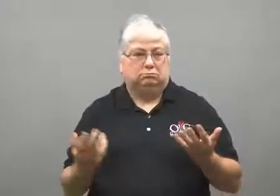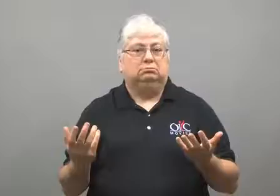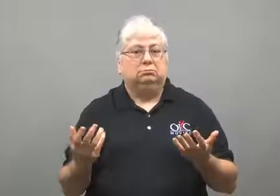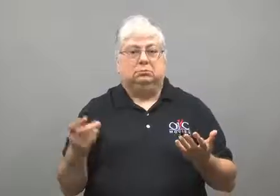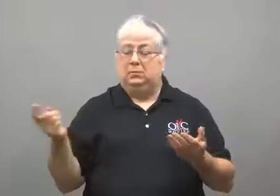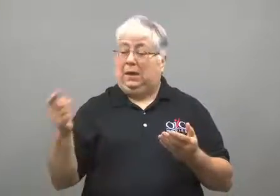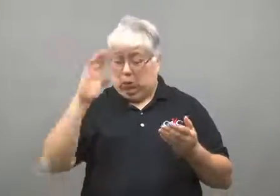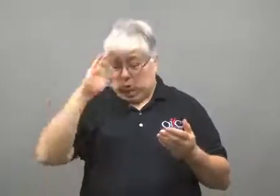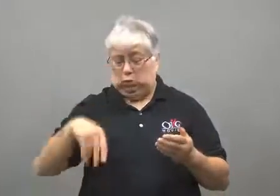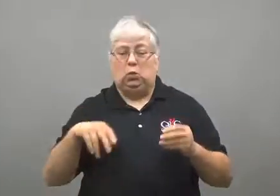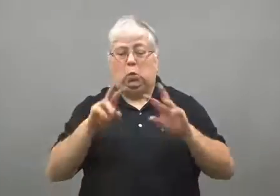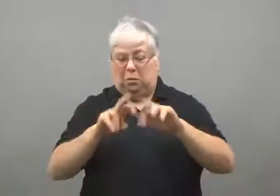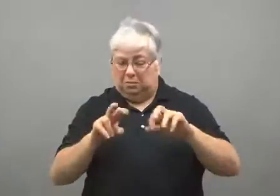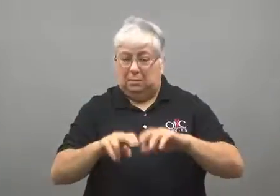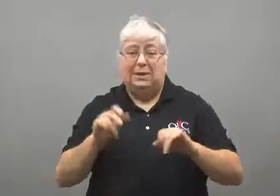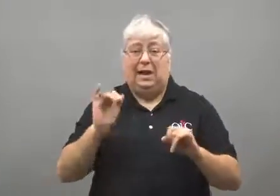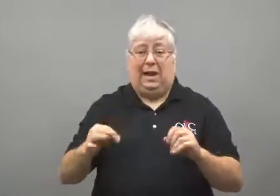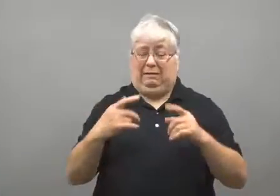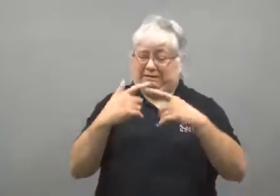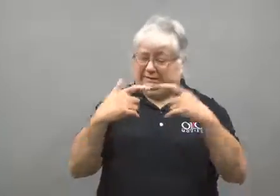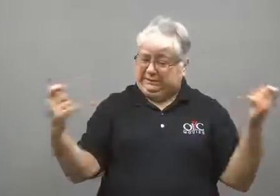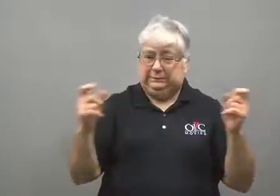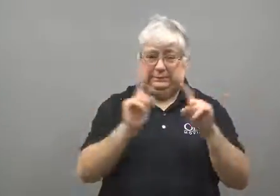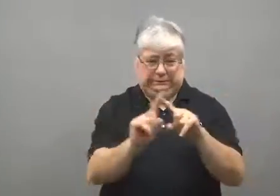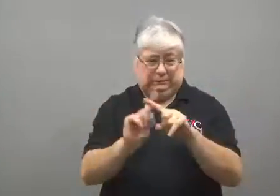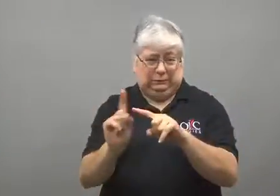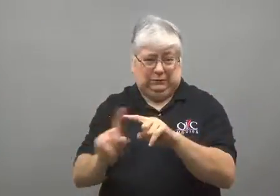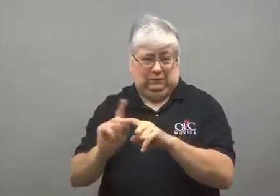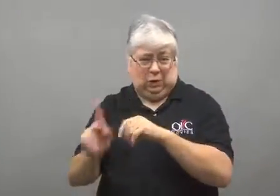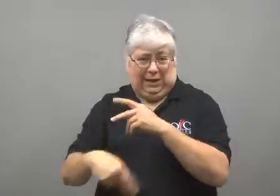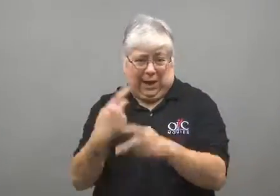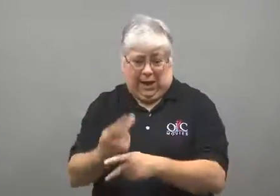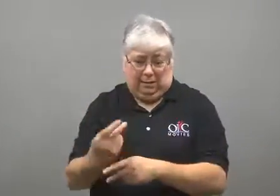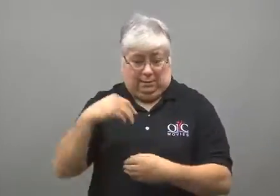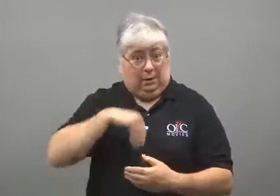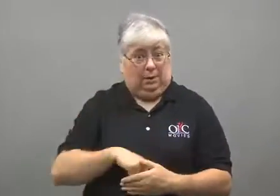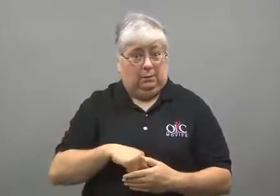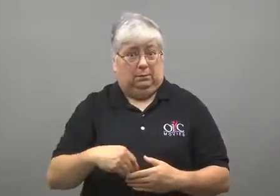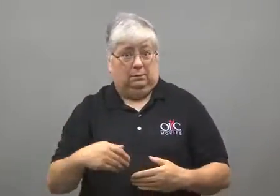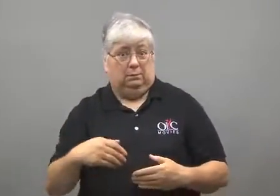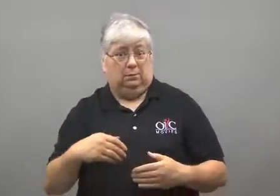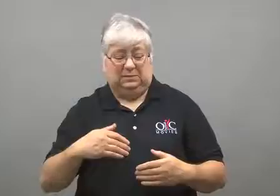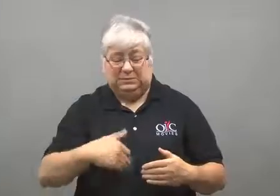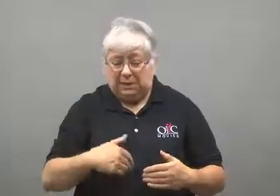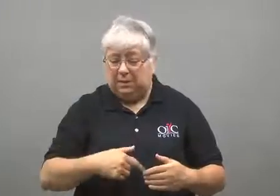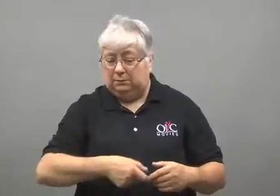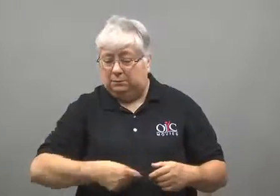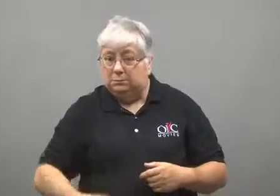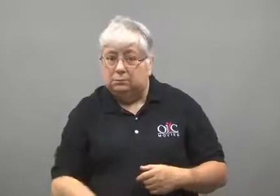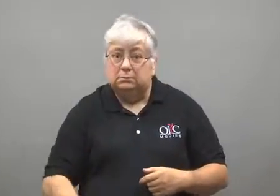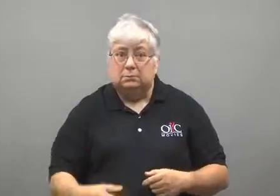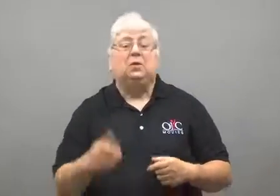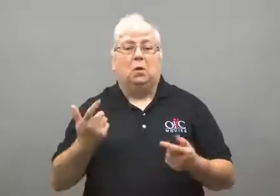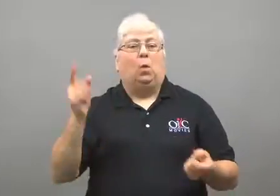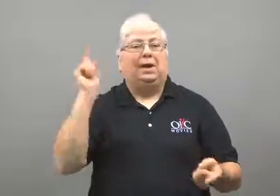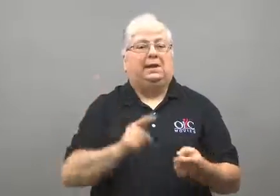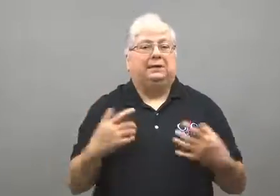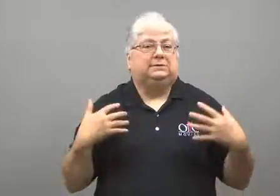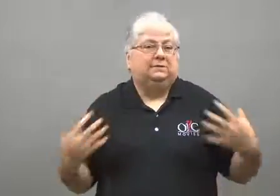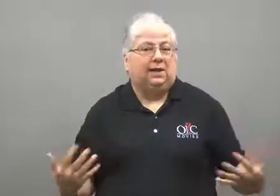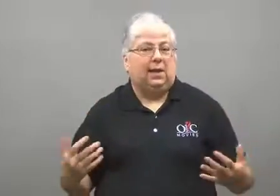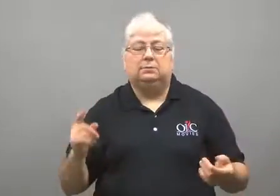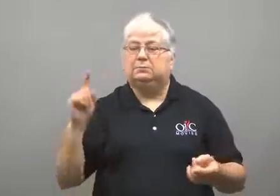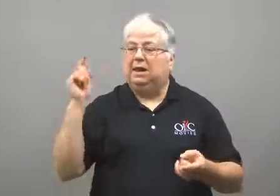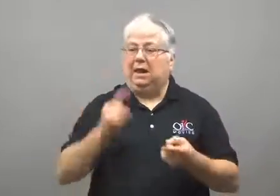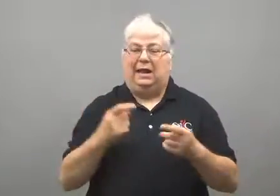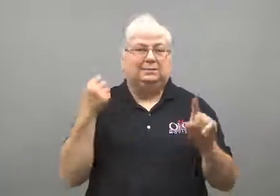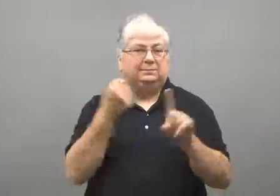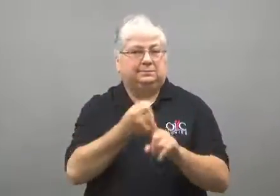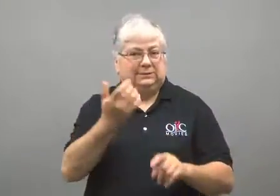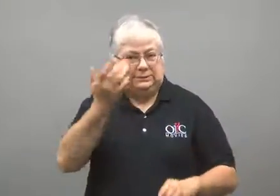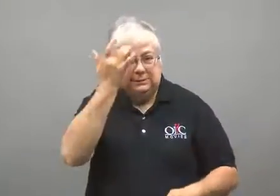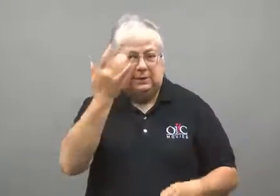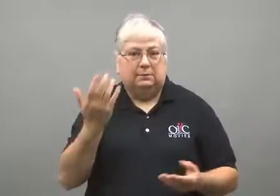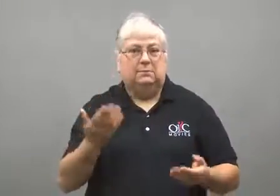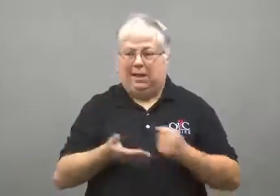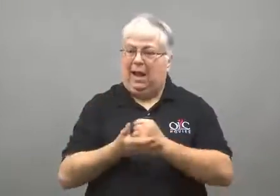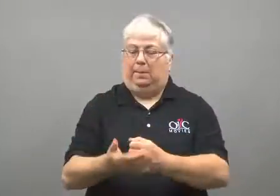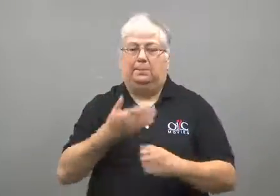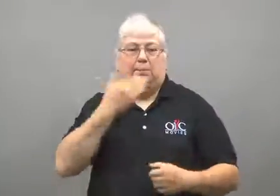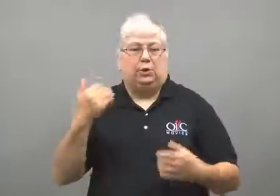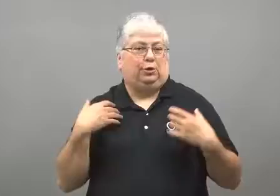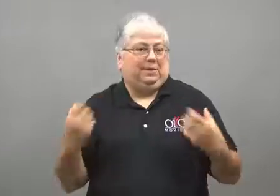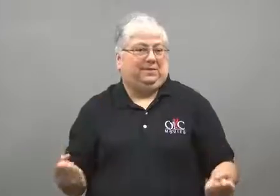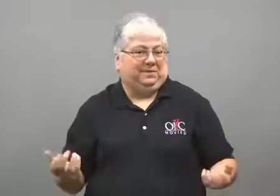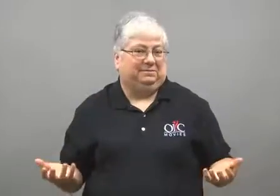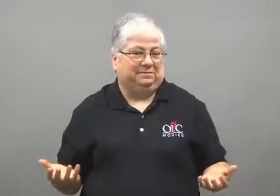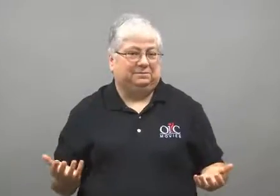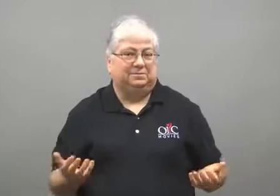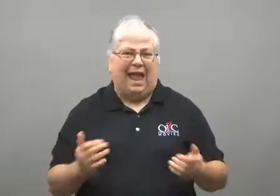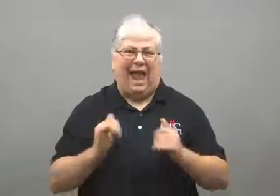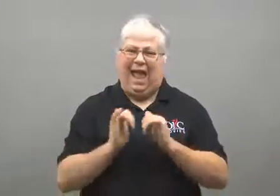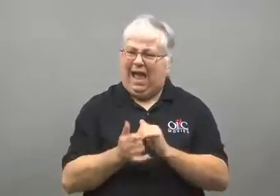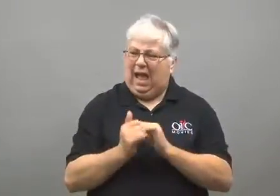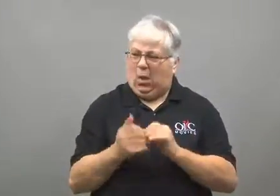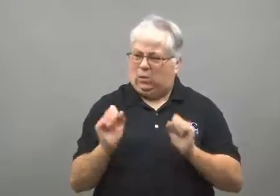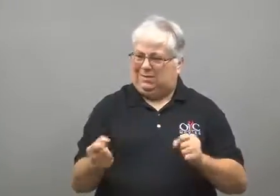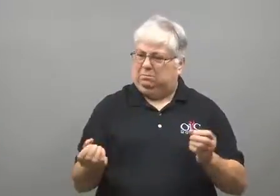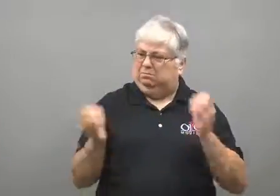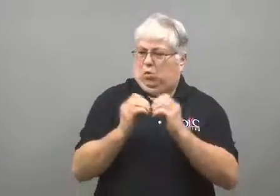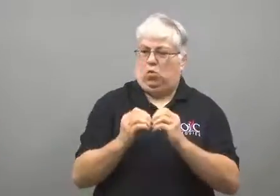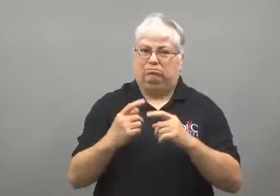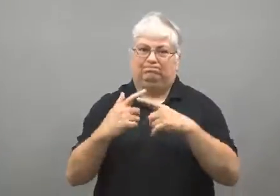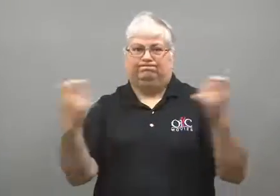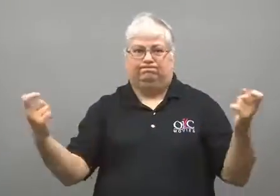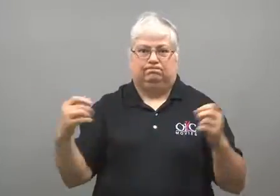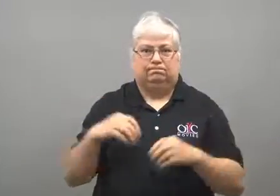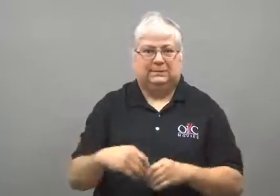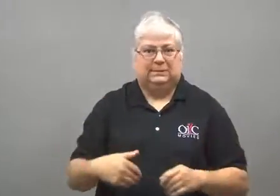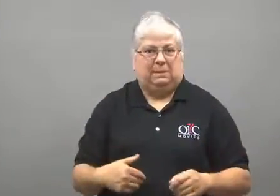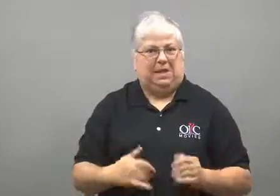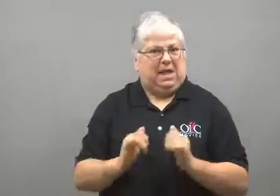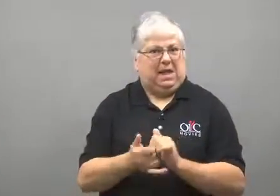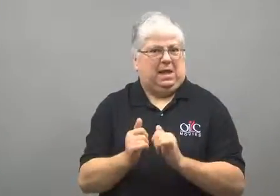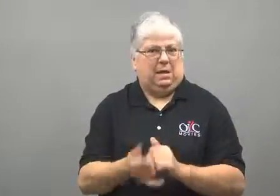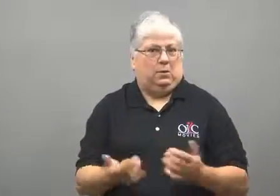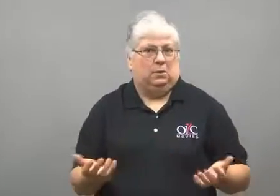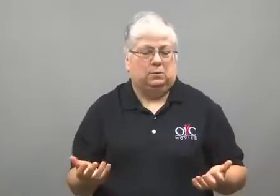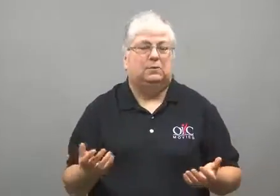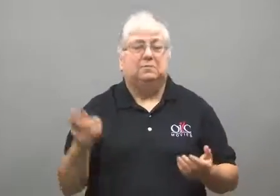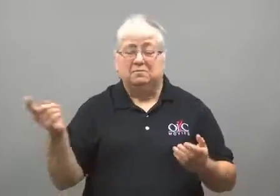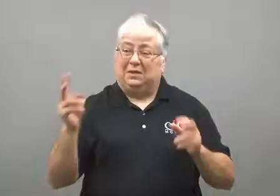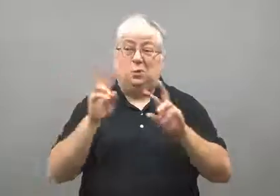Having a wide variety of bacteria helps prevent obesity, boost the immune system,